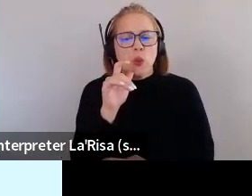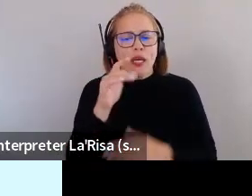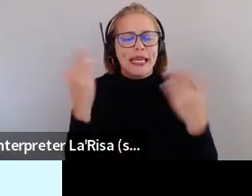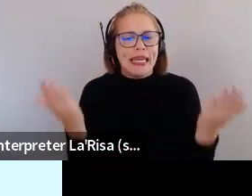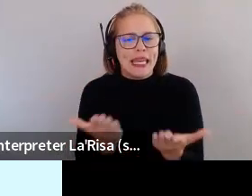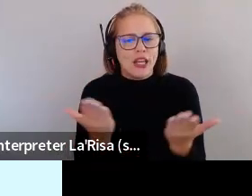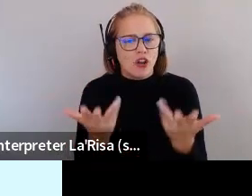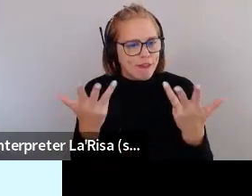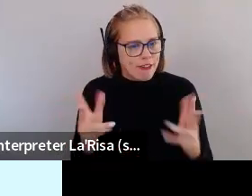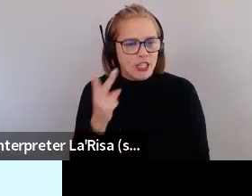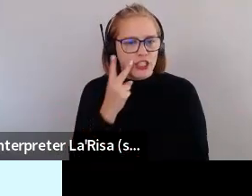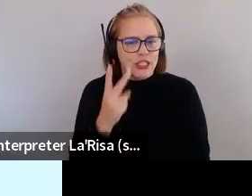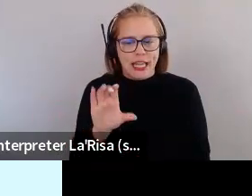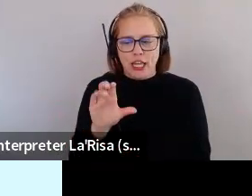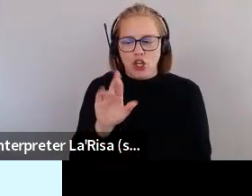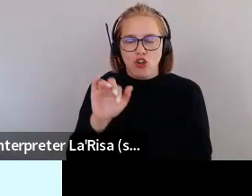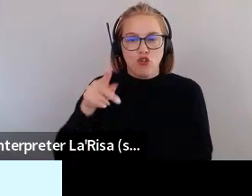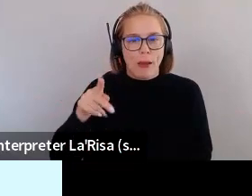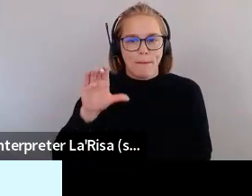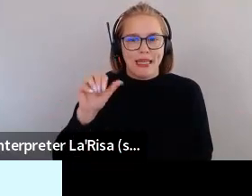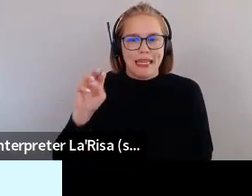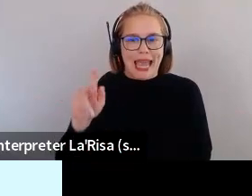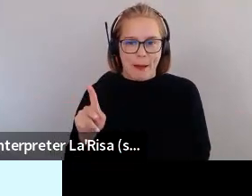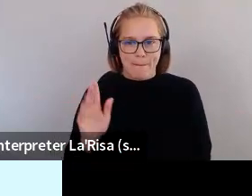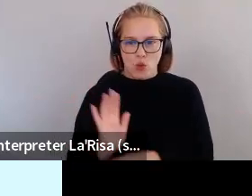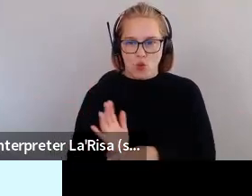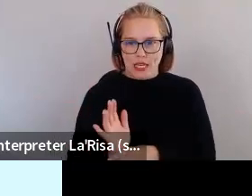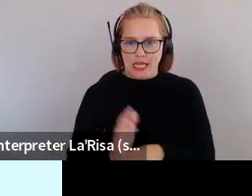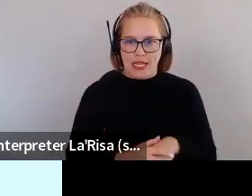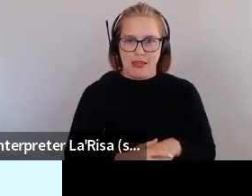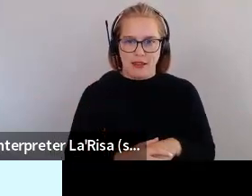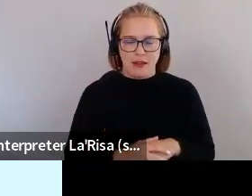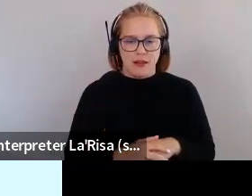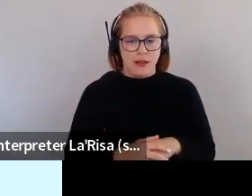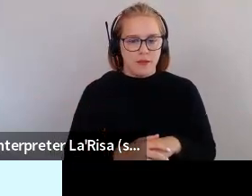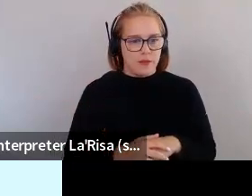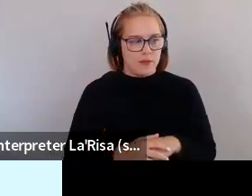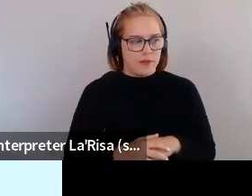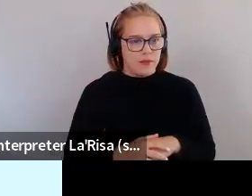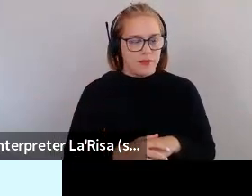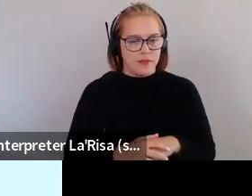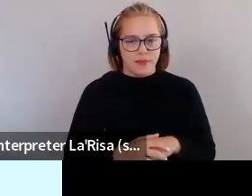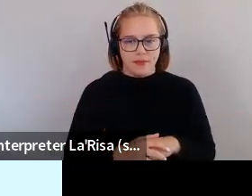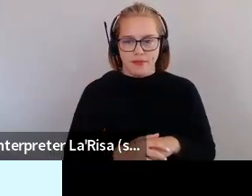: Can I know by a show of hands or the raise and button in zoom, who